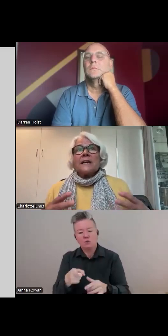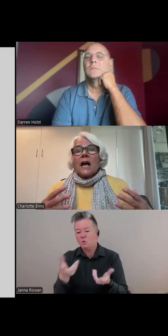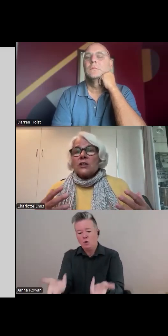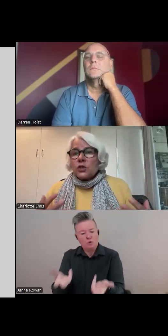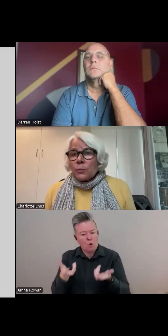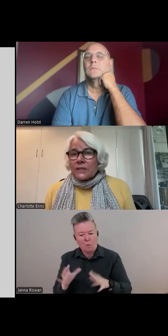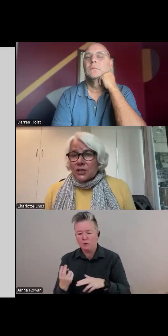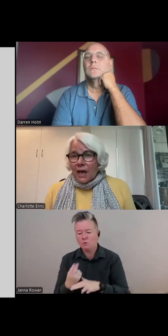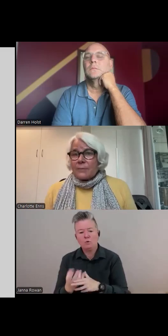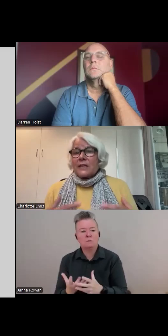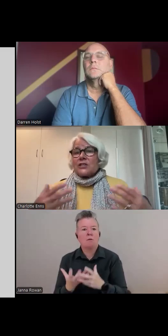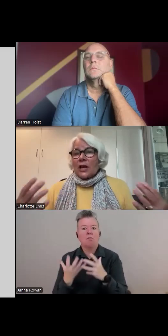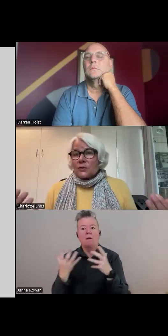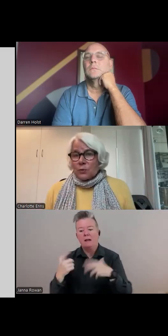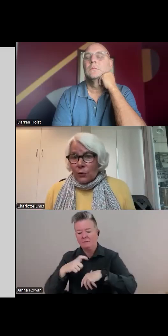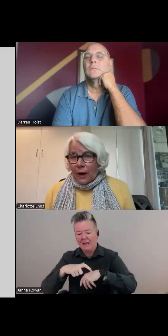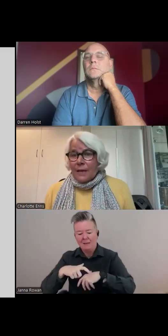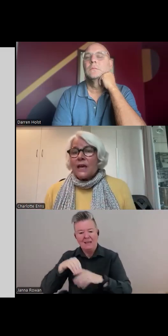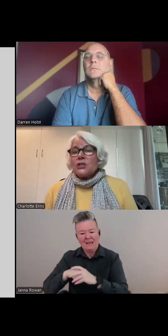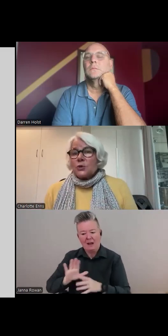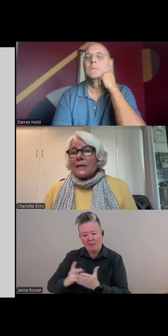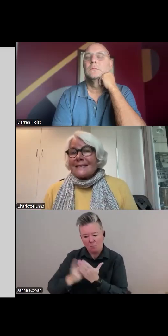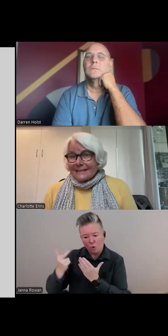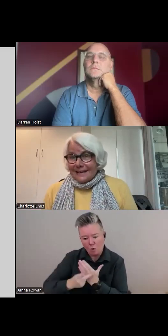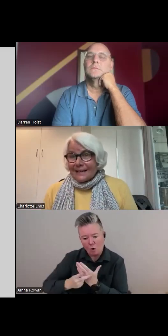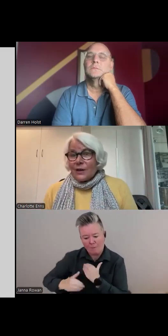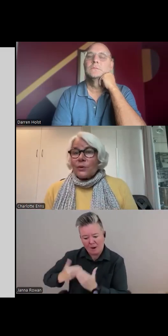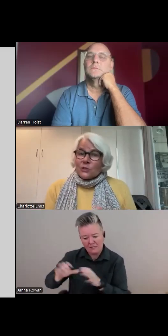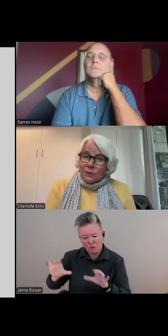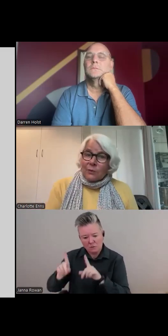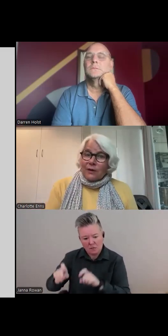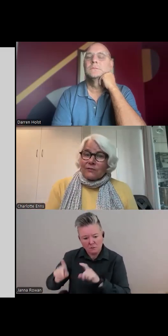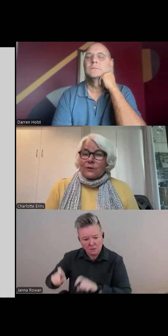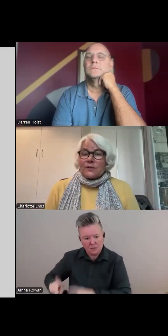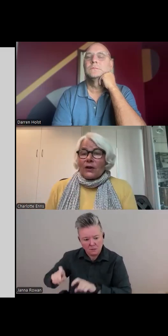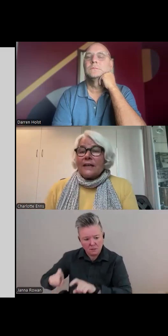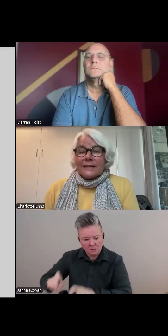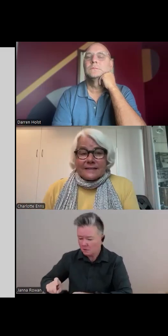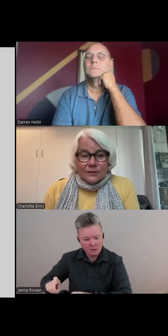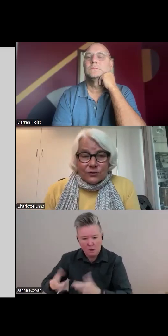too much time in a child's programming doing testing. What you really want to focus on is instruction